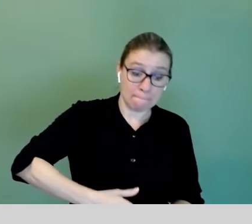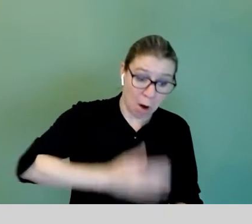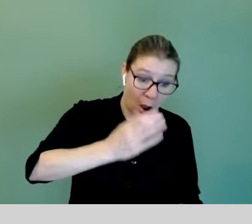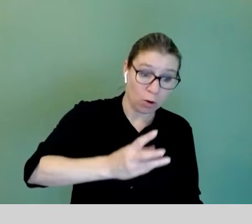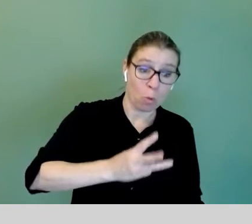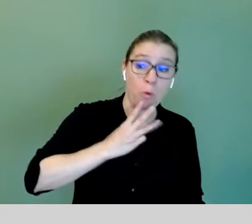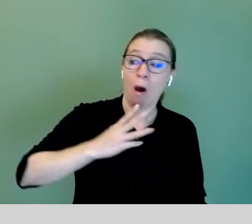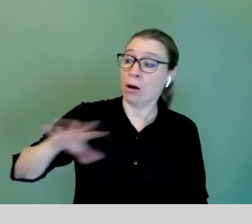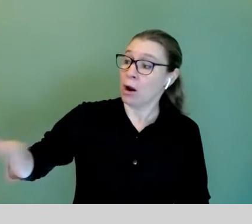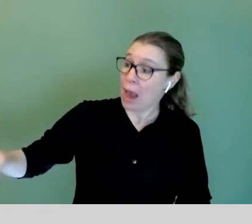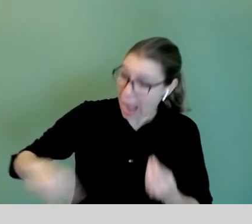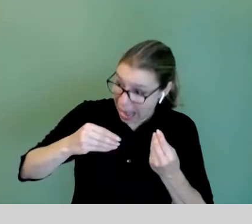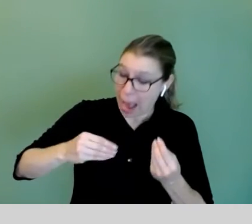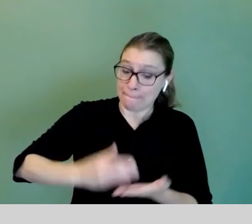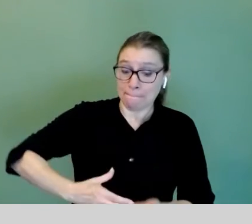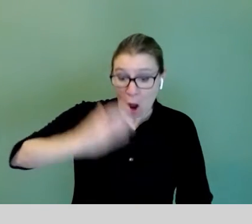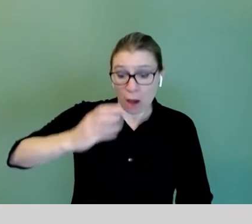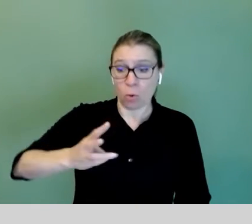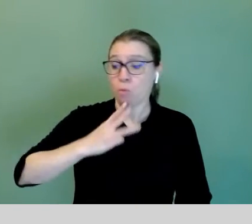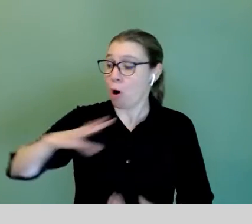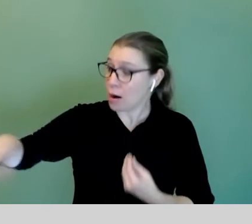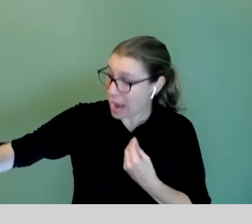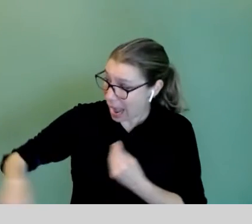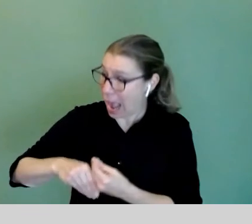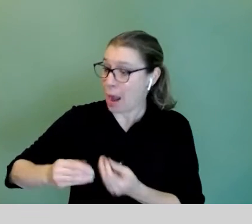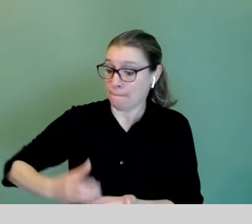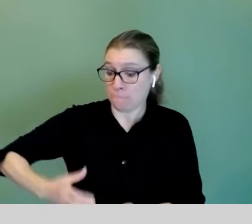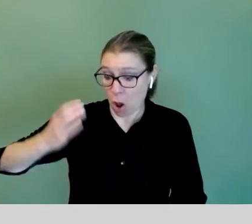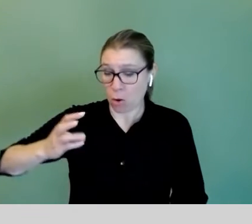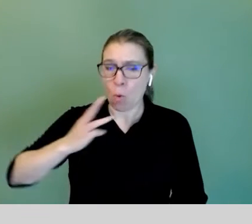and you add another bottle of water, and you subtract a bottle of water, and add a bottle of water,